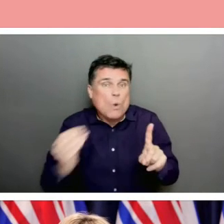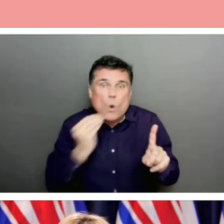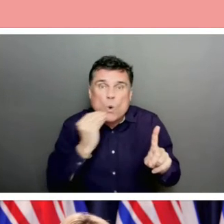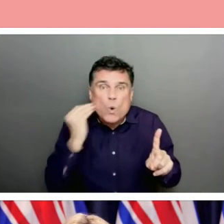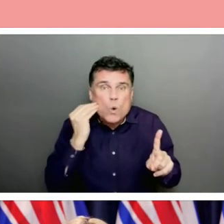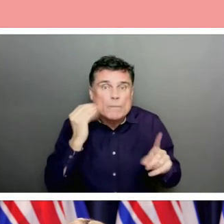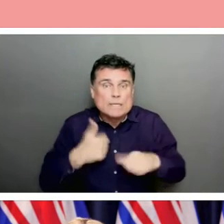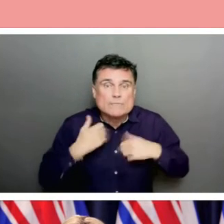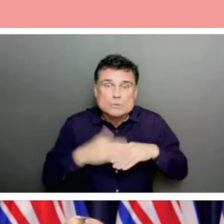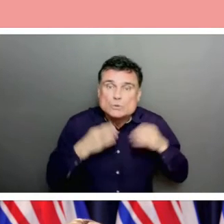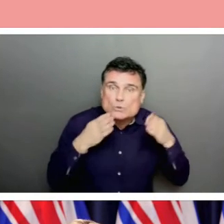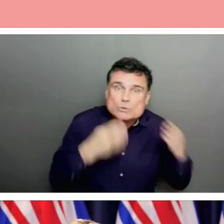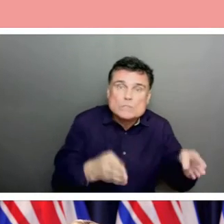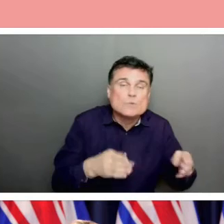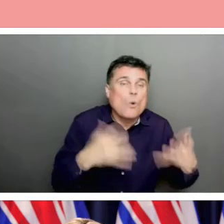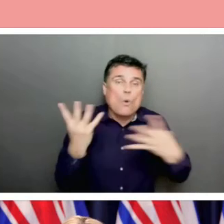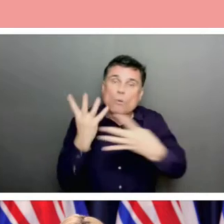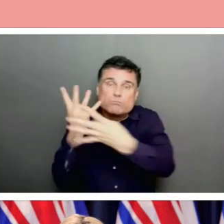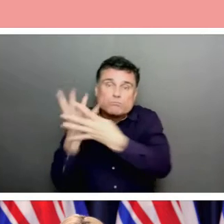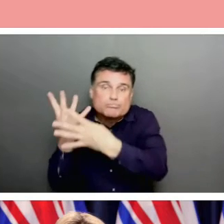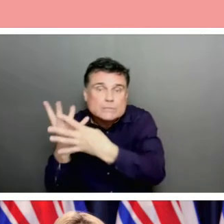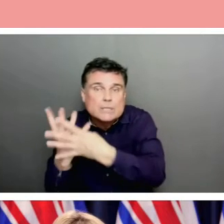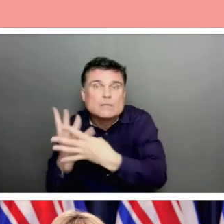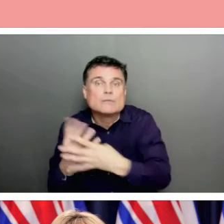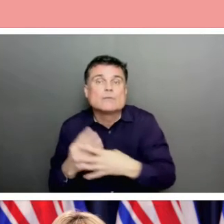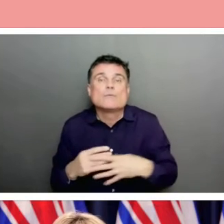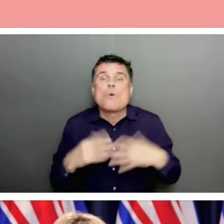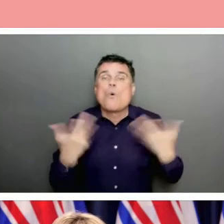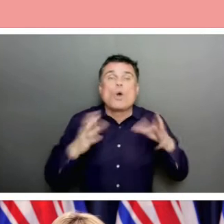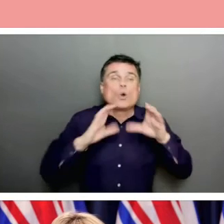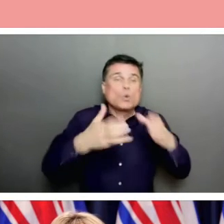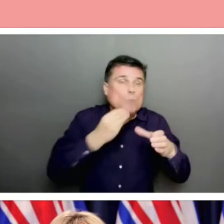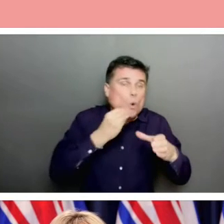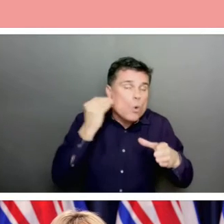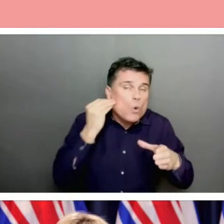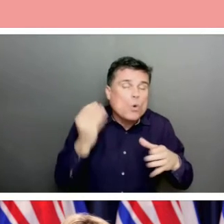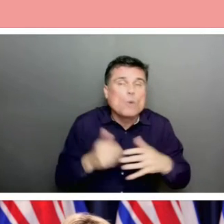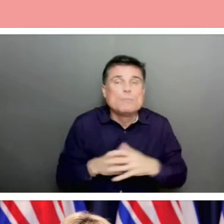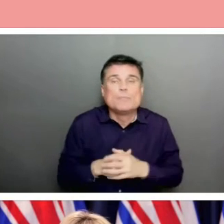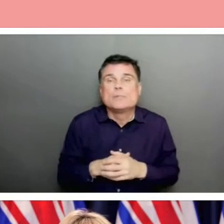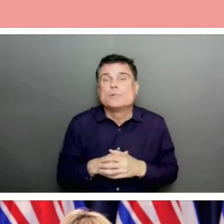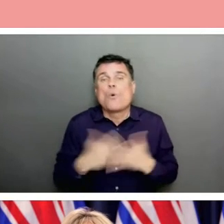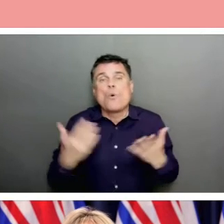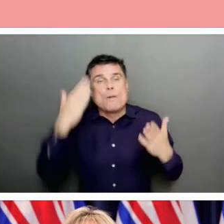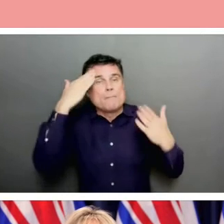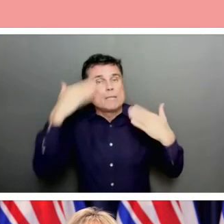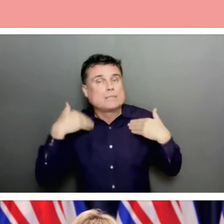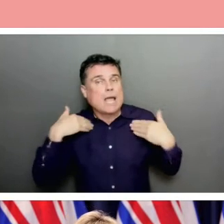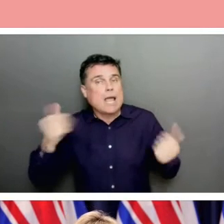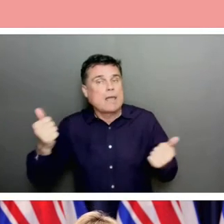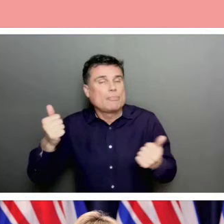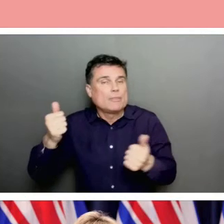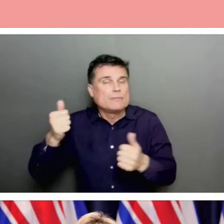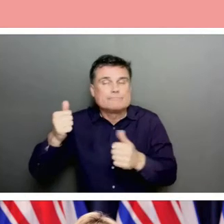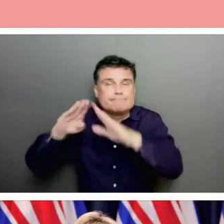that is our rather ambitious plan for the next few months. I'm excited and thankful and grateful that we